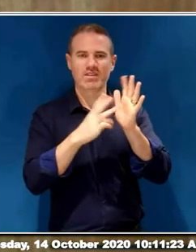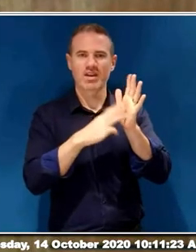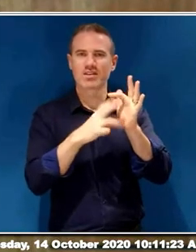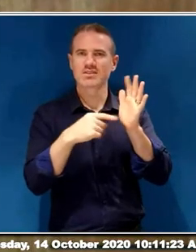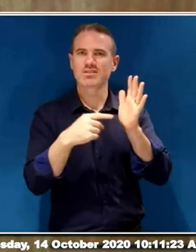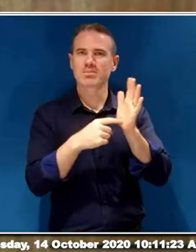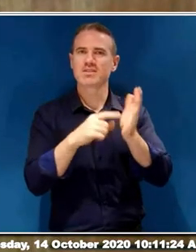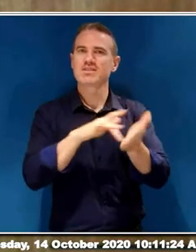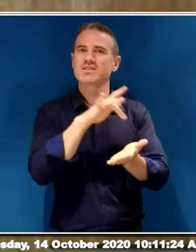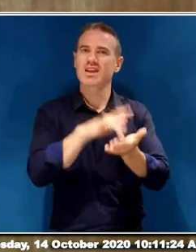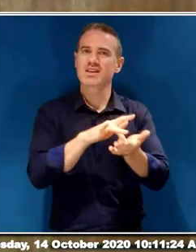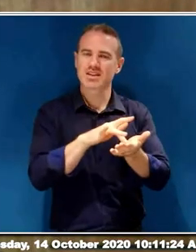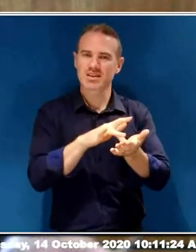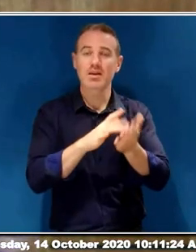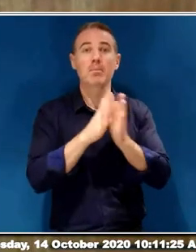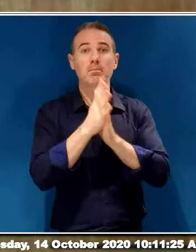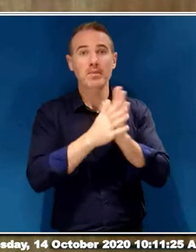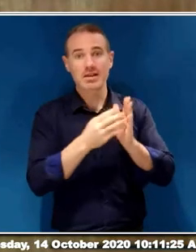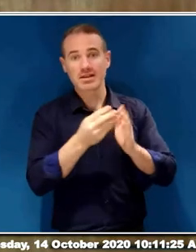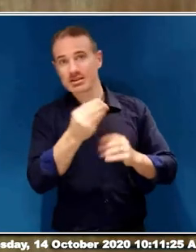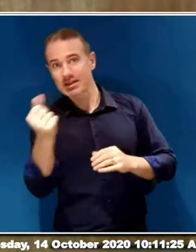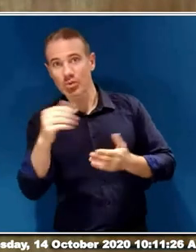basis that could be provided for them.